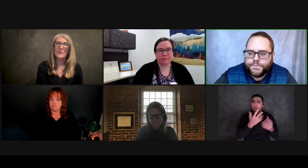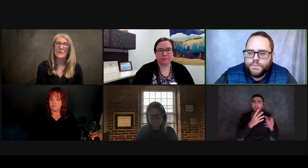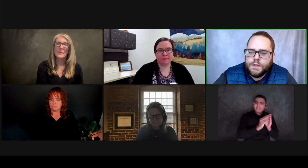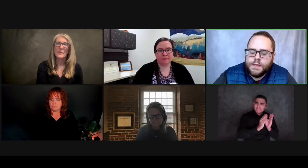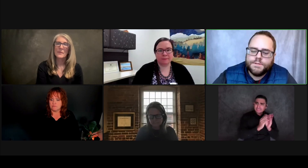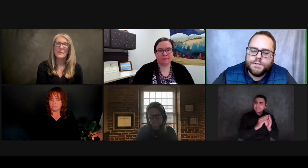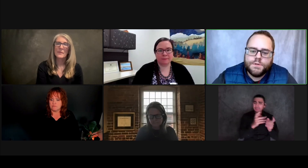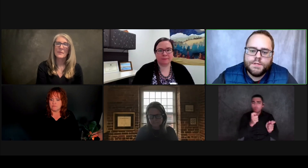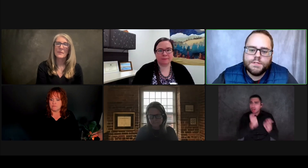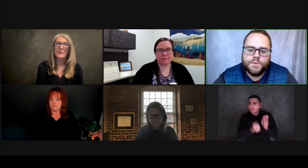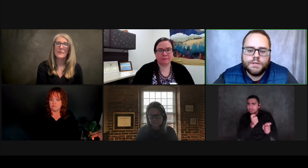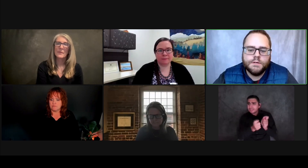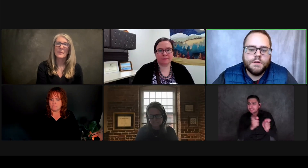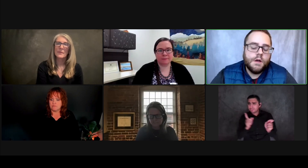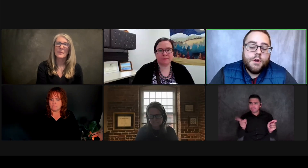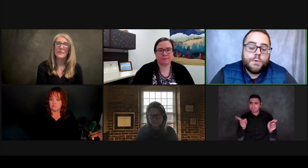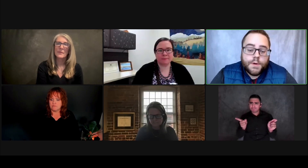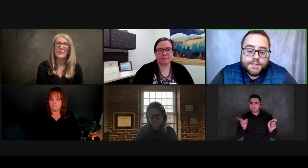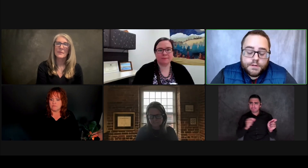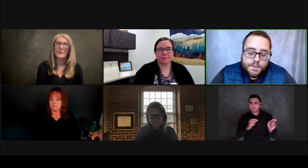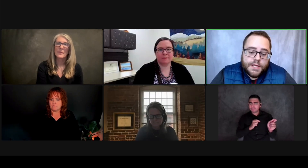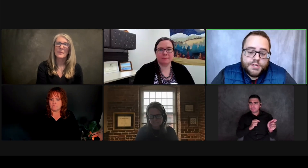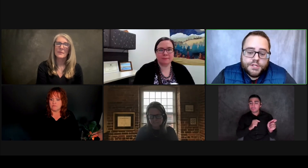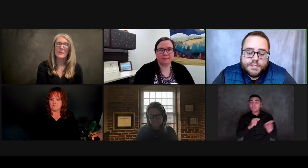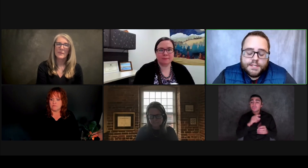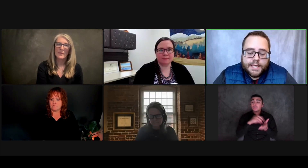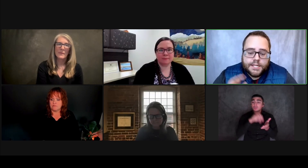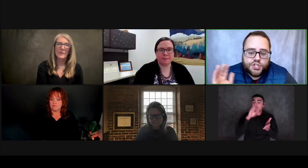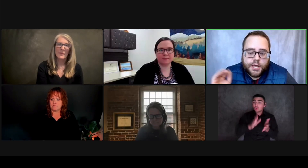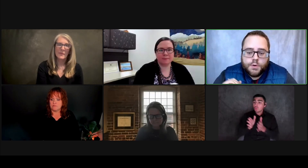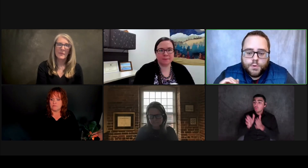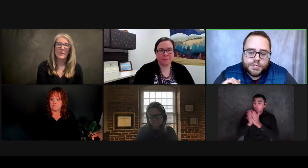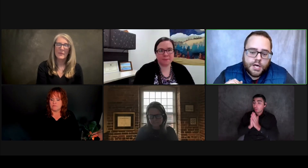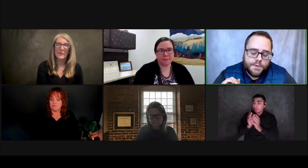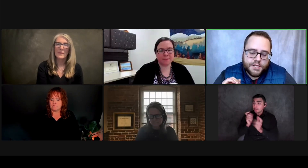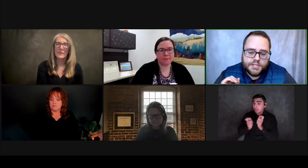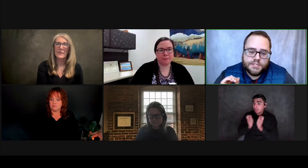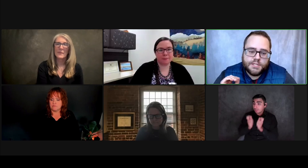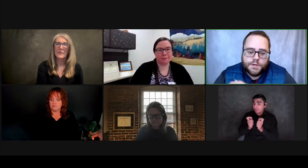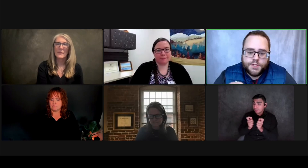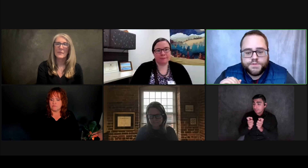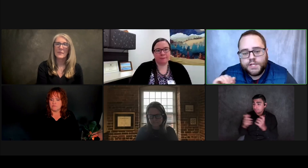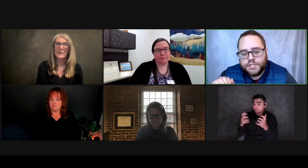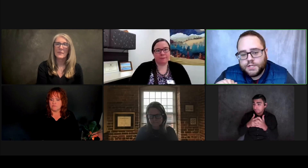And so students will request their accommodations, and they can check which accommodations they want to use for each class.